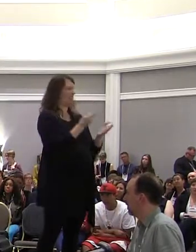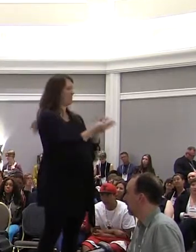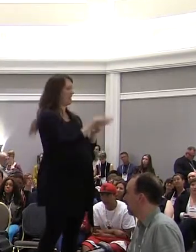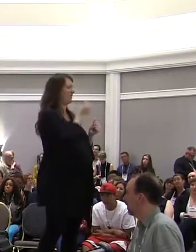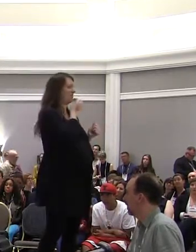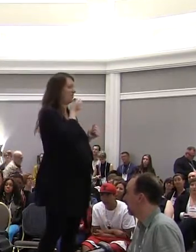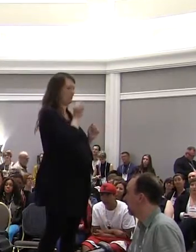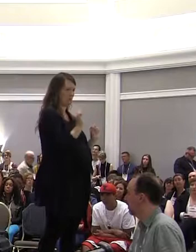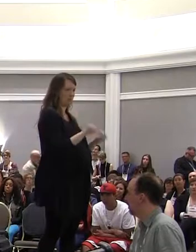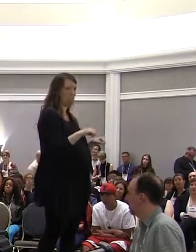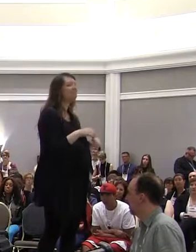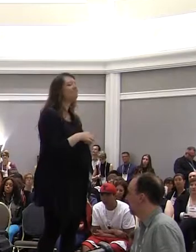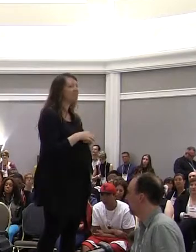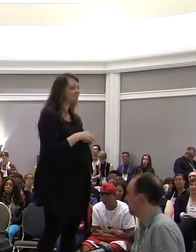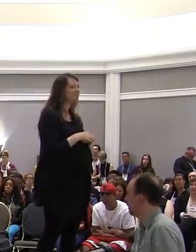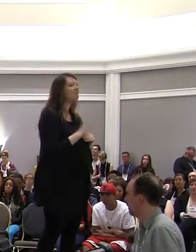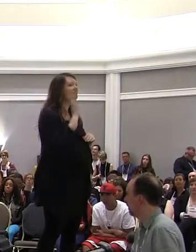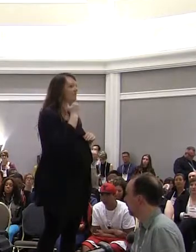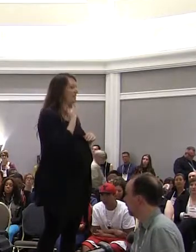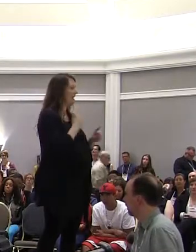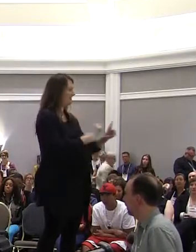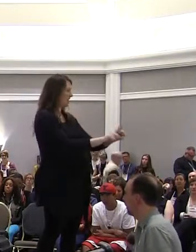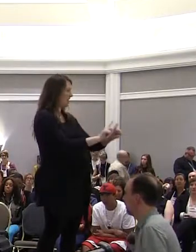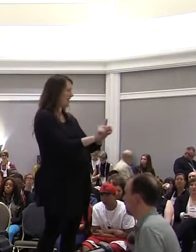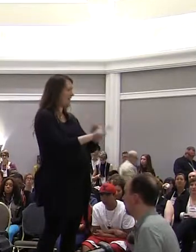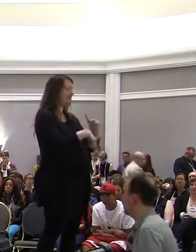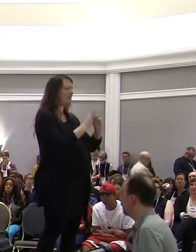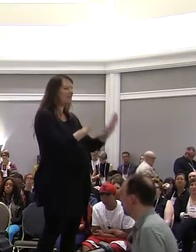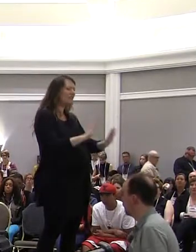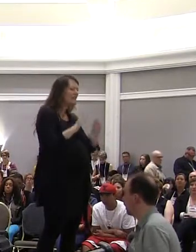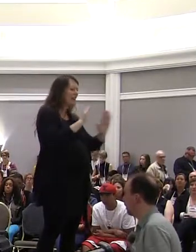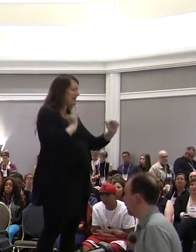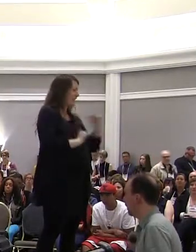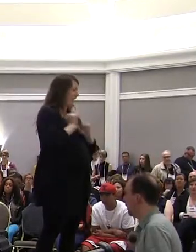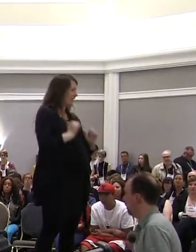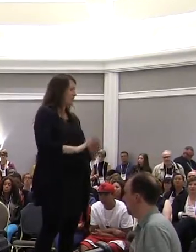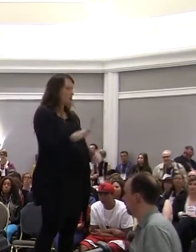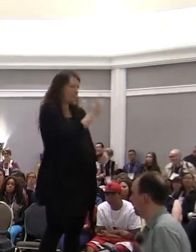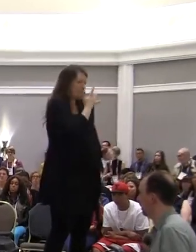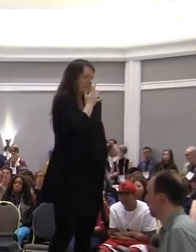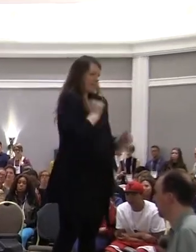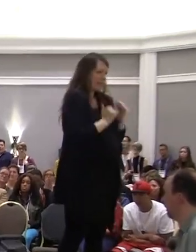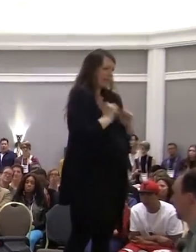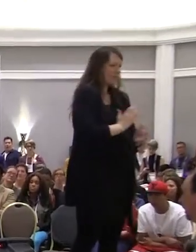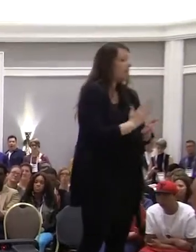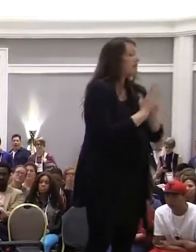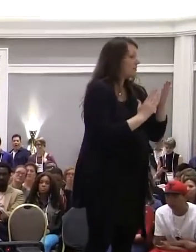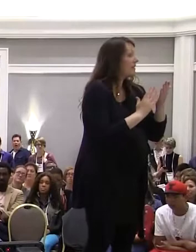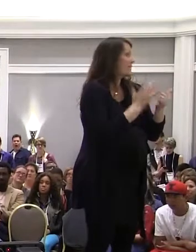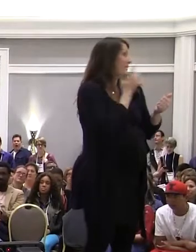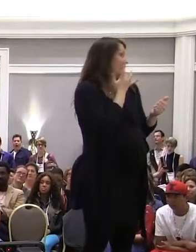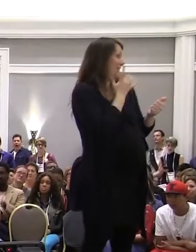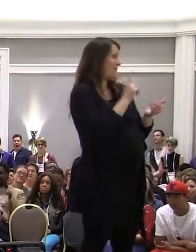We will have all kinds of fantastic actors joining us. So your favorite actors and playwrights like myself